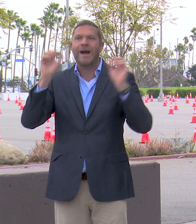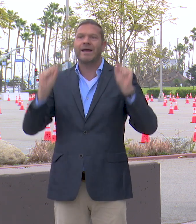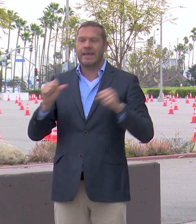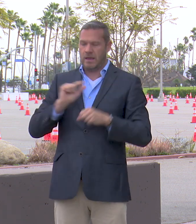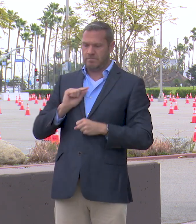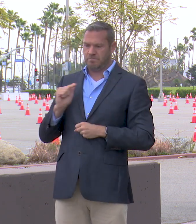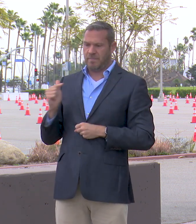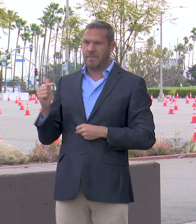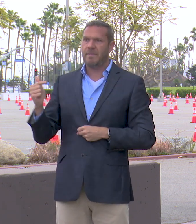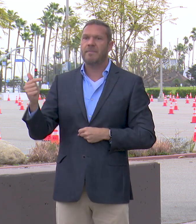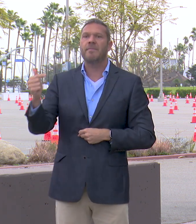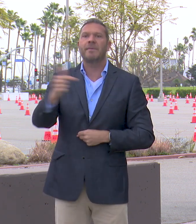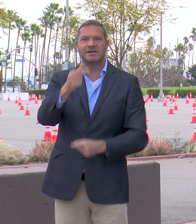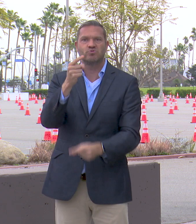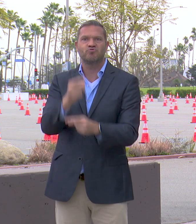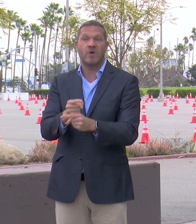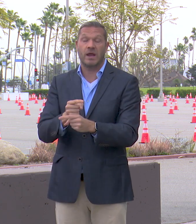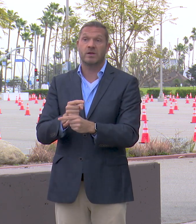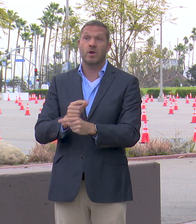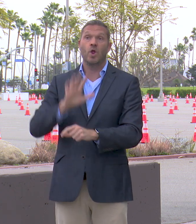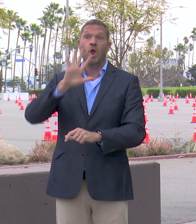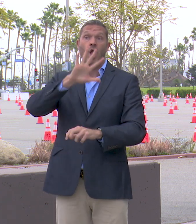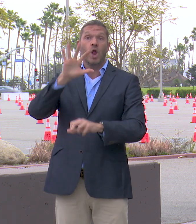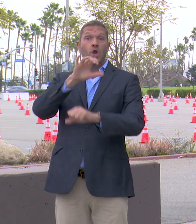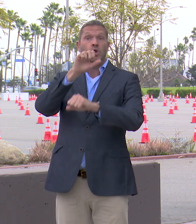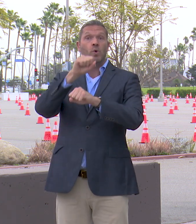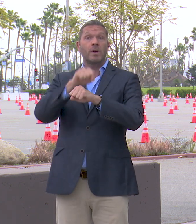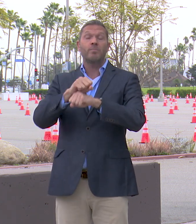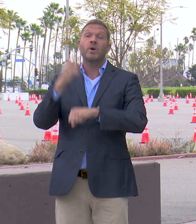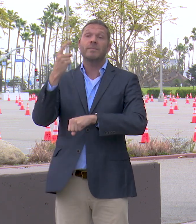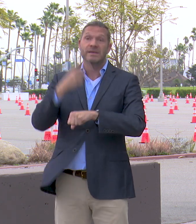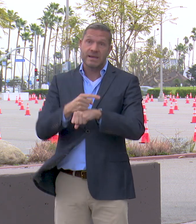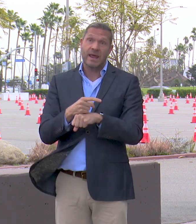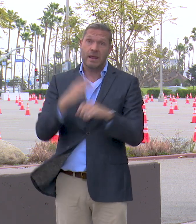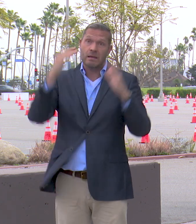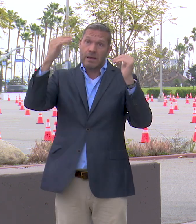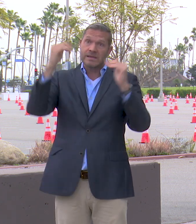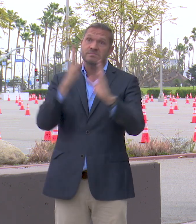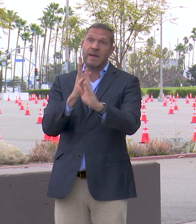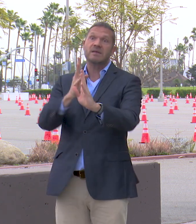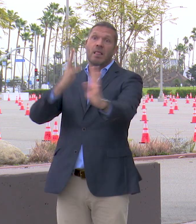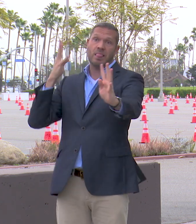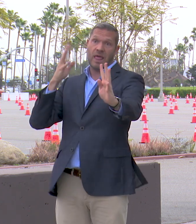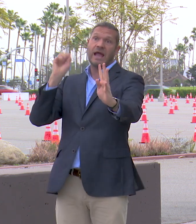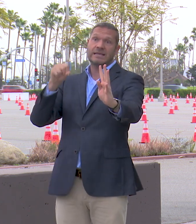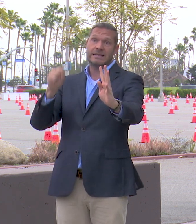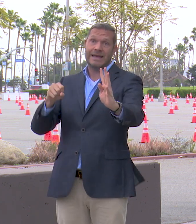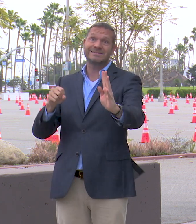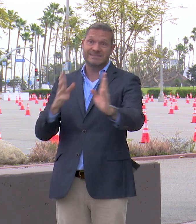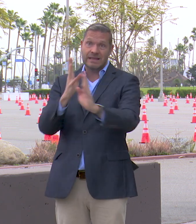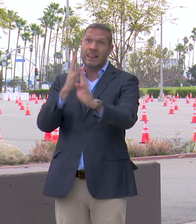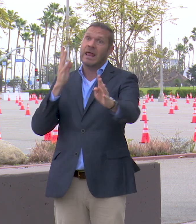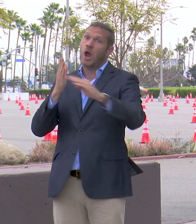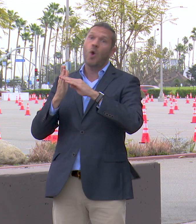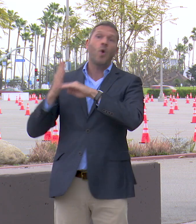On your appointment day, please be prepared to spend some time waiting in line. Lines have been over an hour.